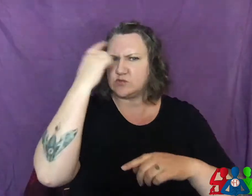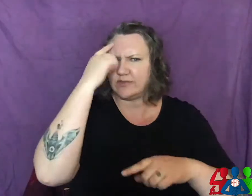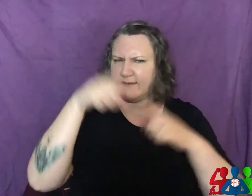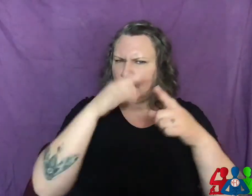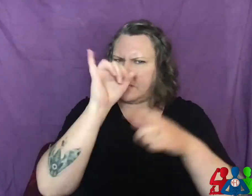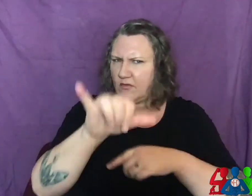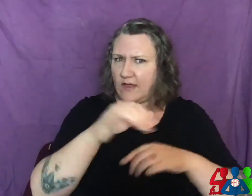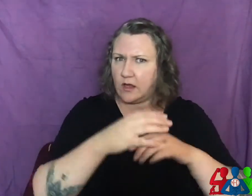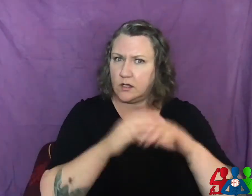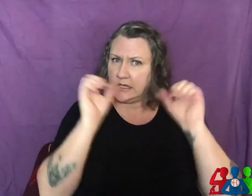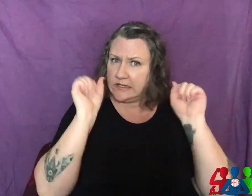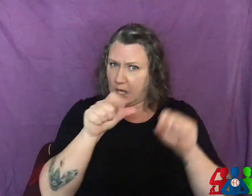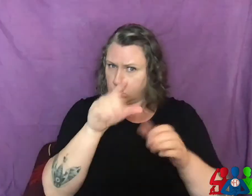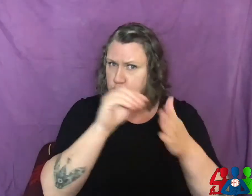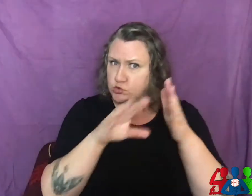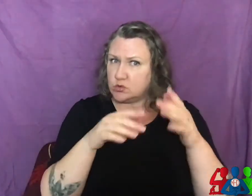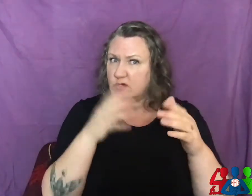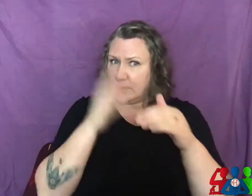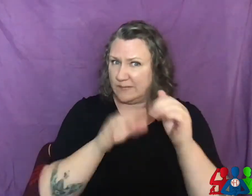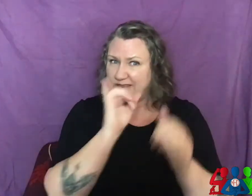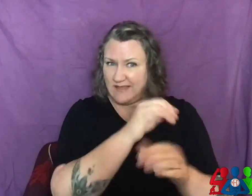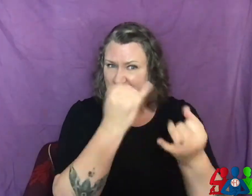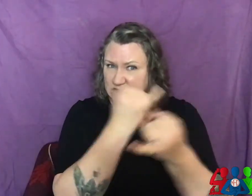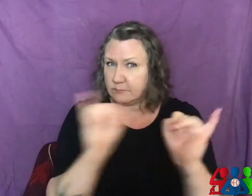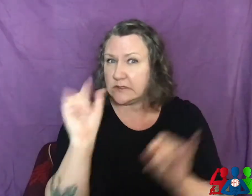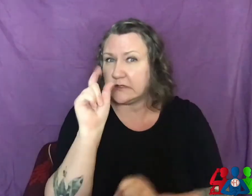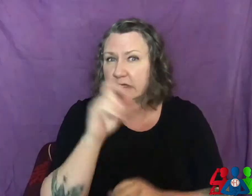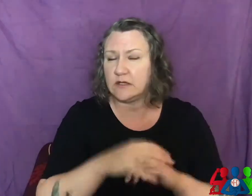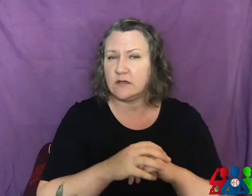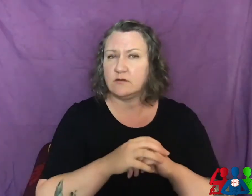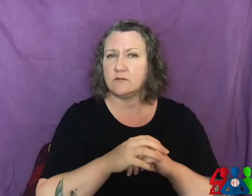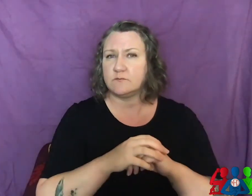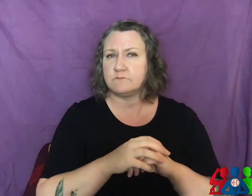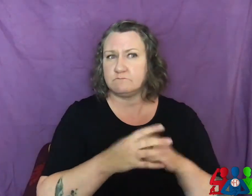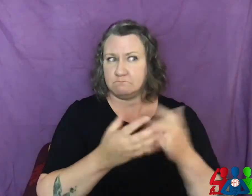she spent two full days focused on this one project. So think about that. Ask yourself if you